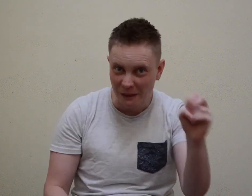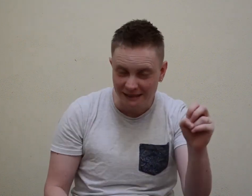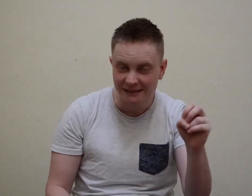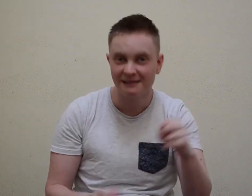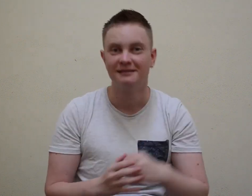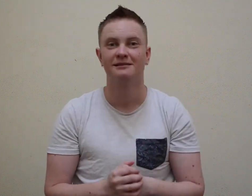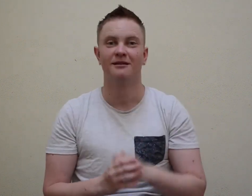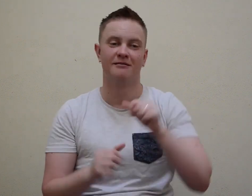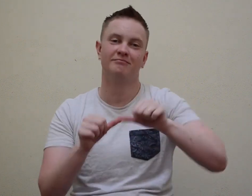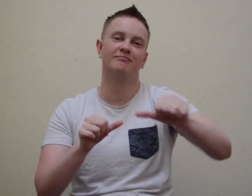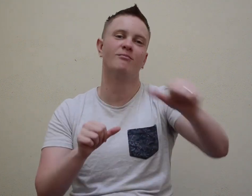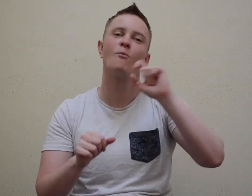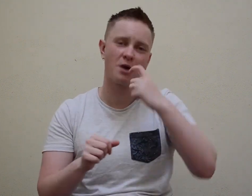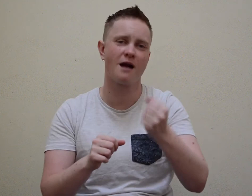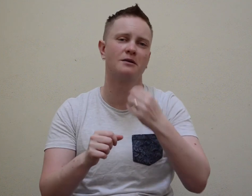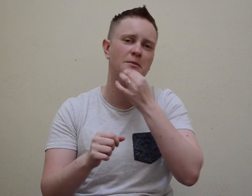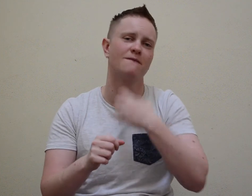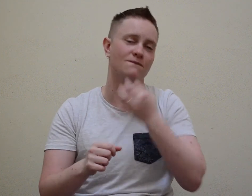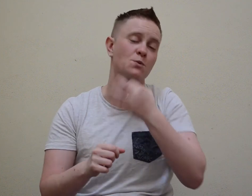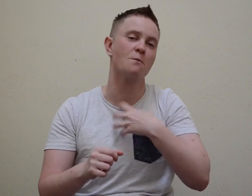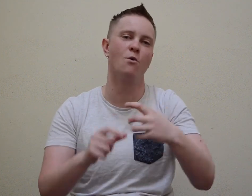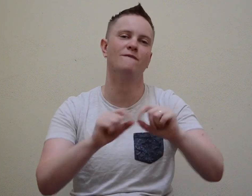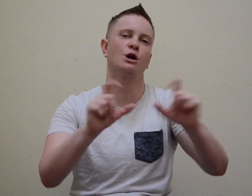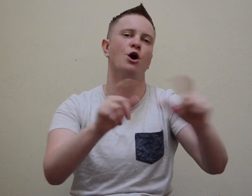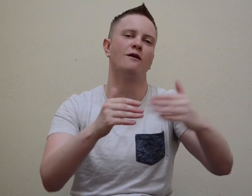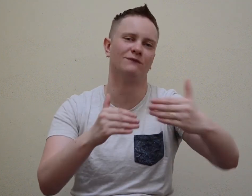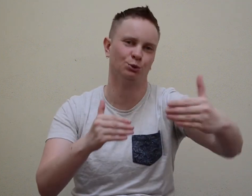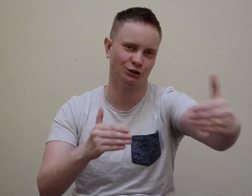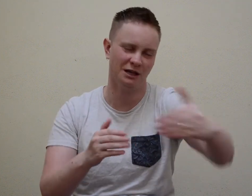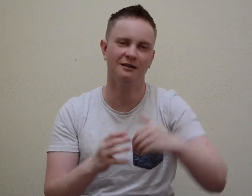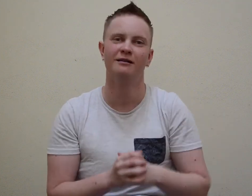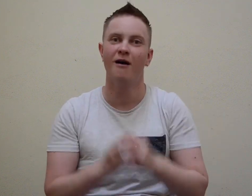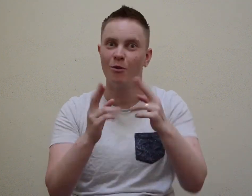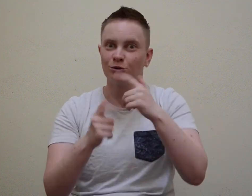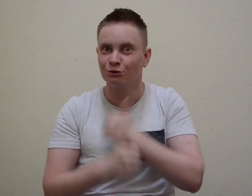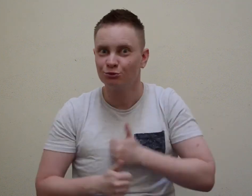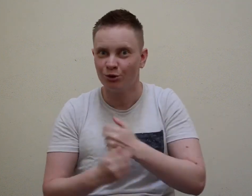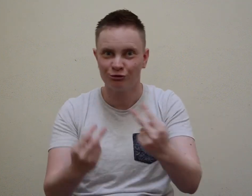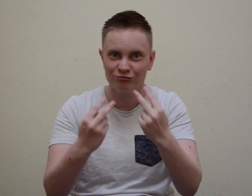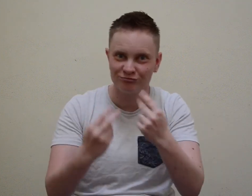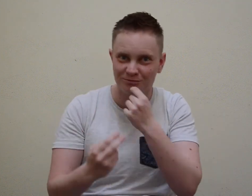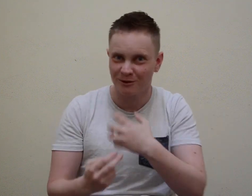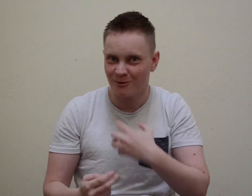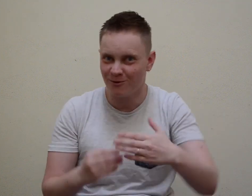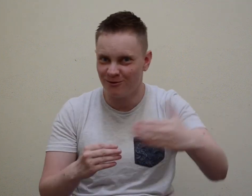Happy 2020. And I'll make a few more vlogs to come in the future and I hope you've enjoyed watching